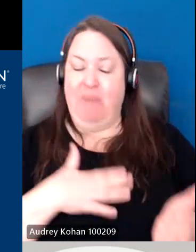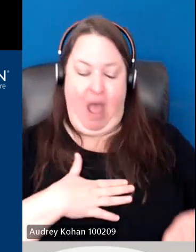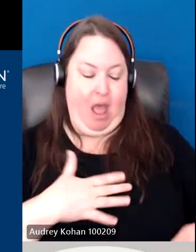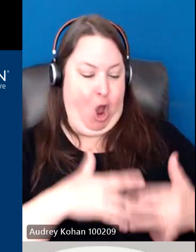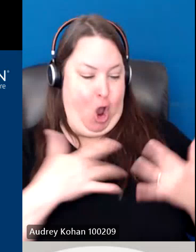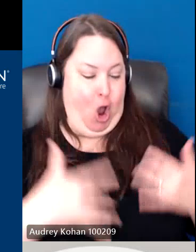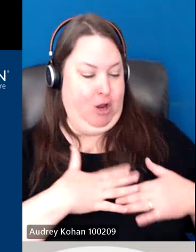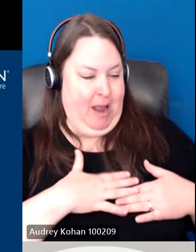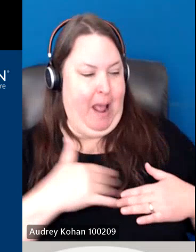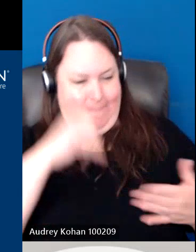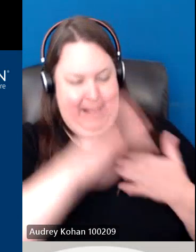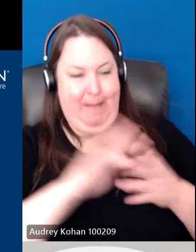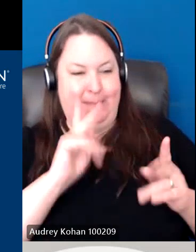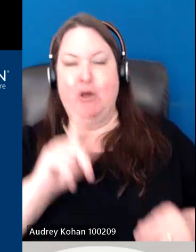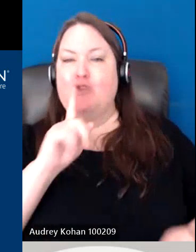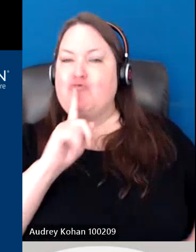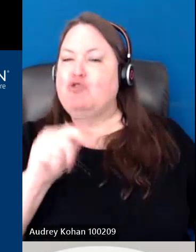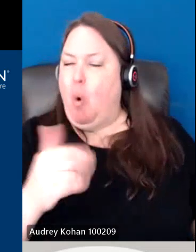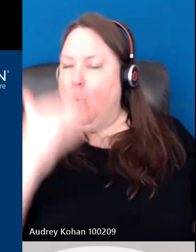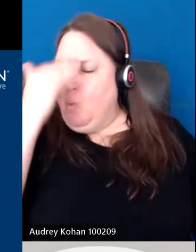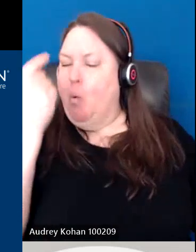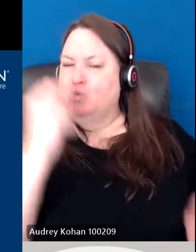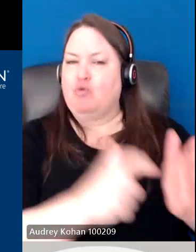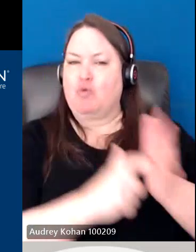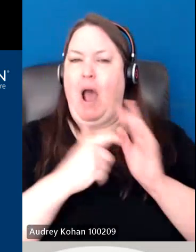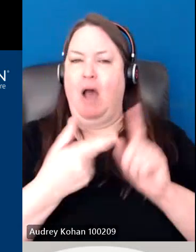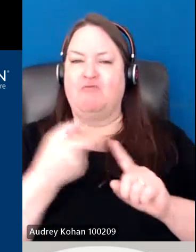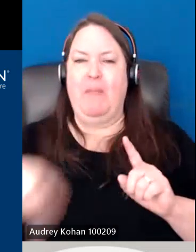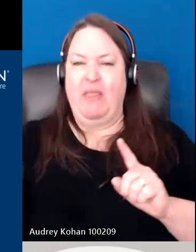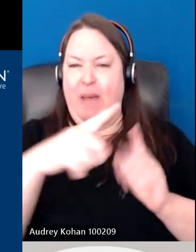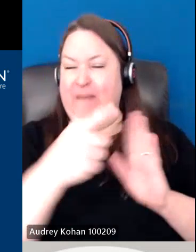because people really do not know what is required from them legally and it's a lack